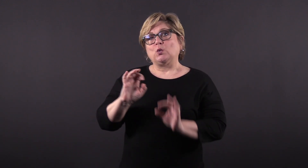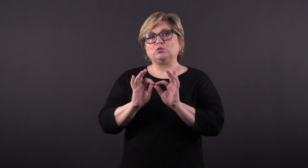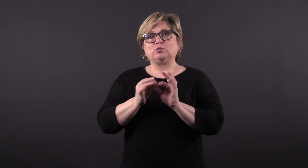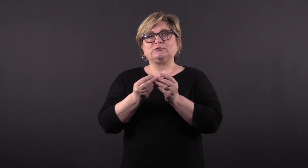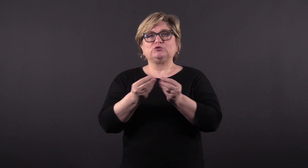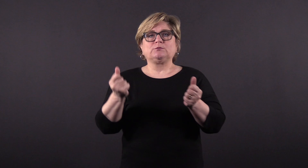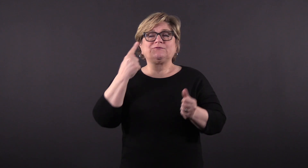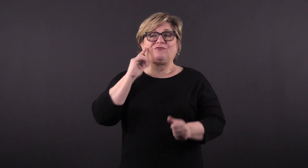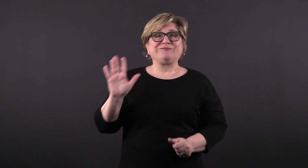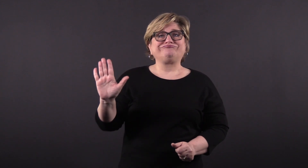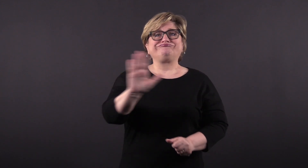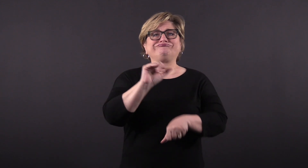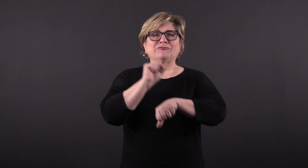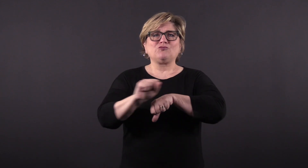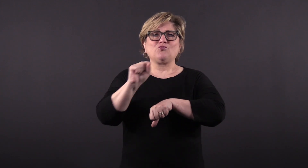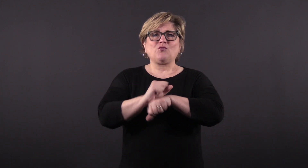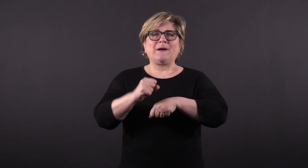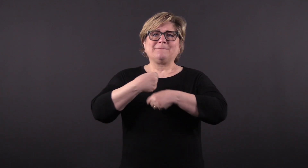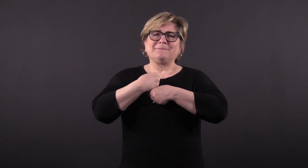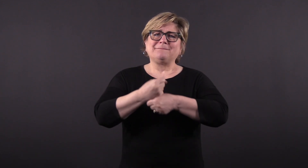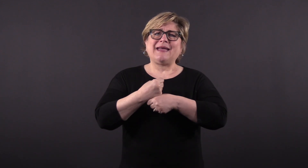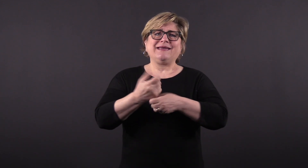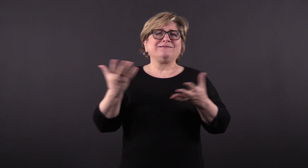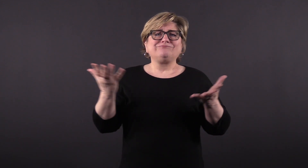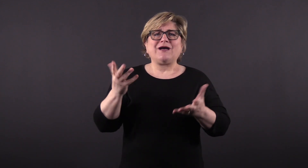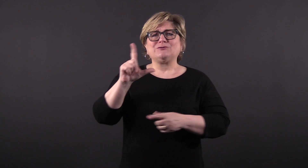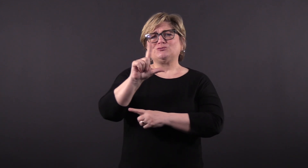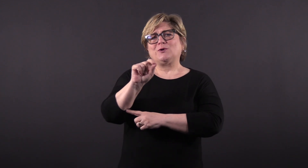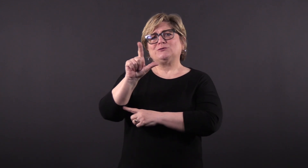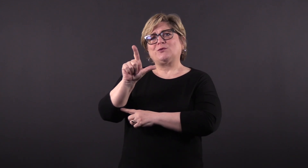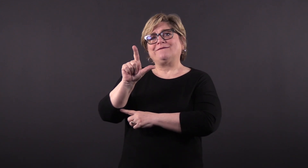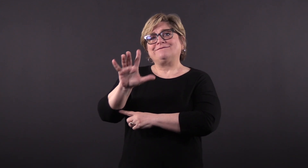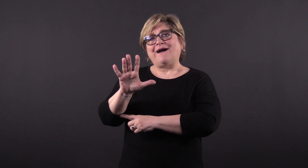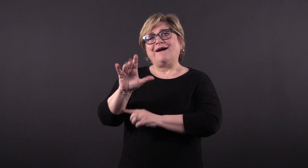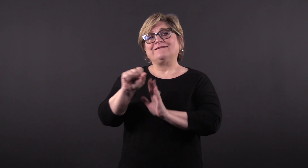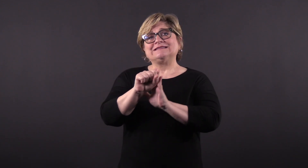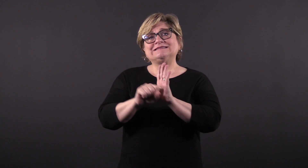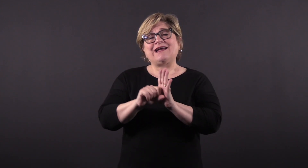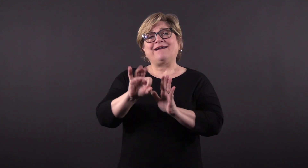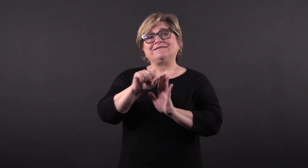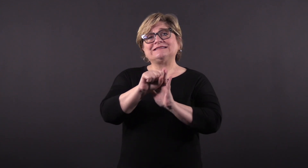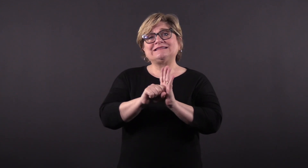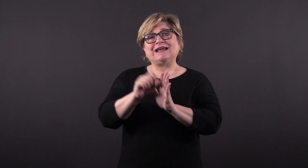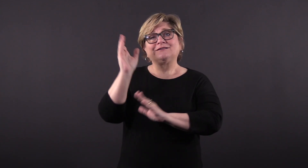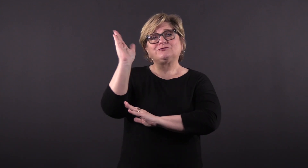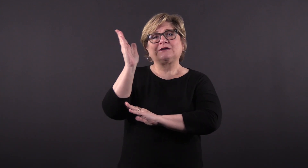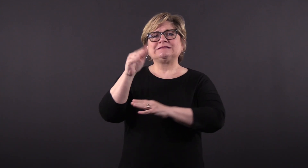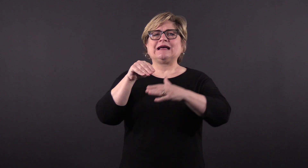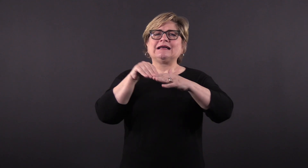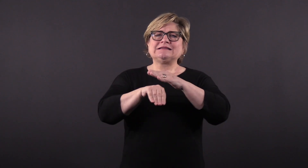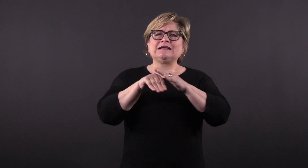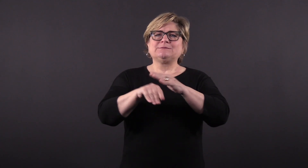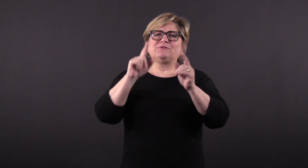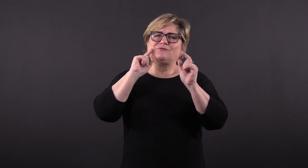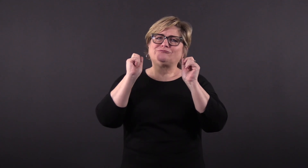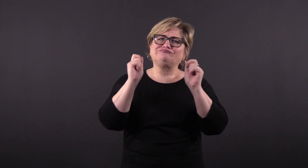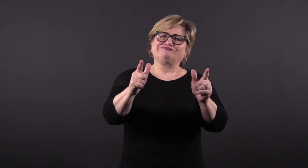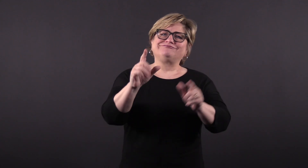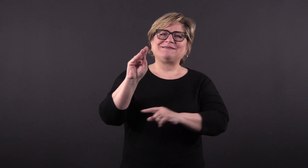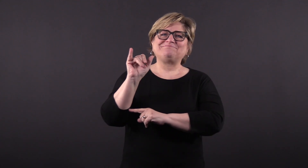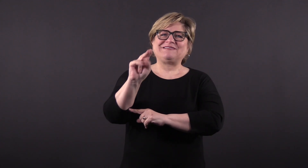Interpreting Solutions for their work at making the 2025 State of the State address accessible